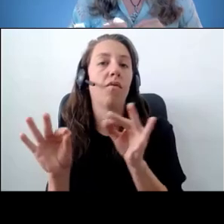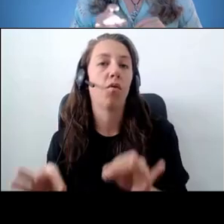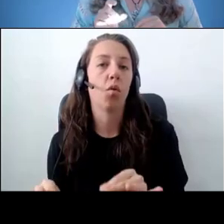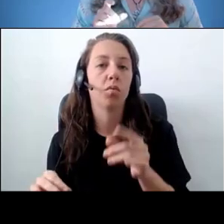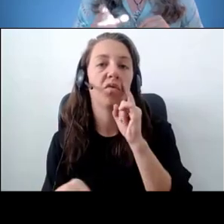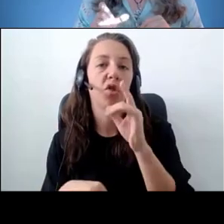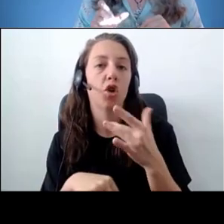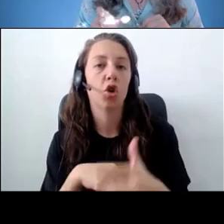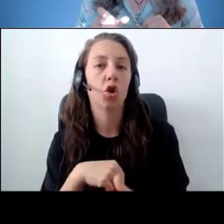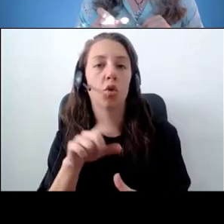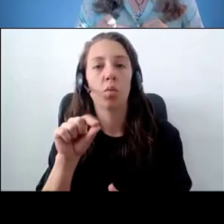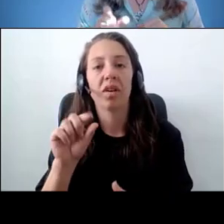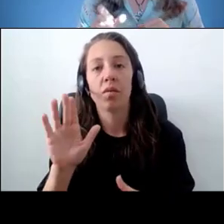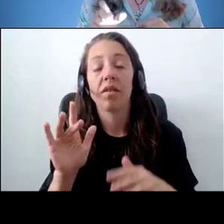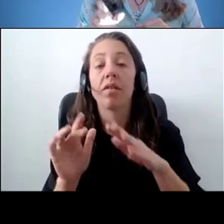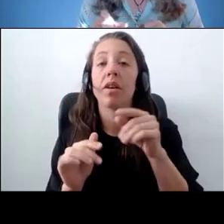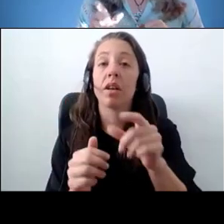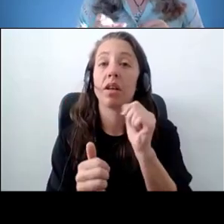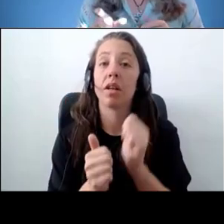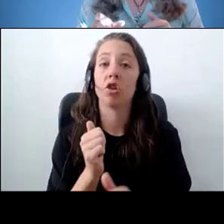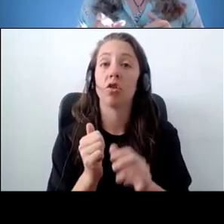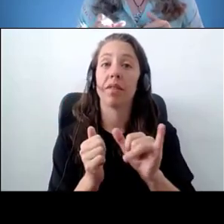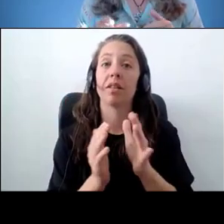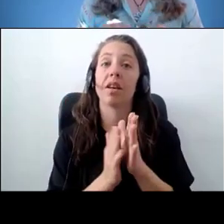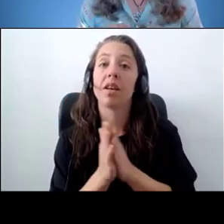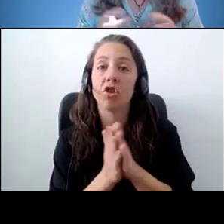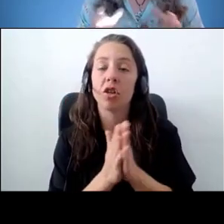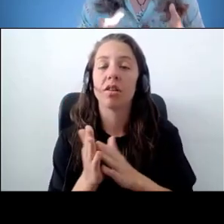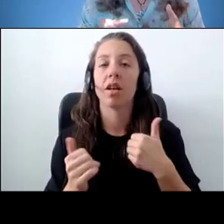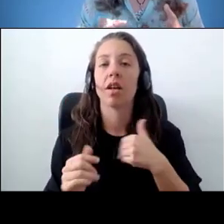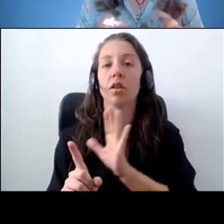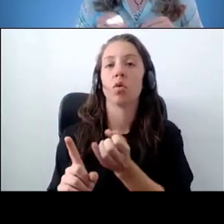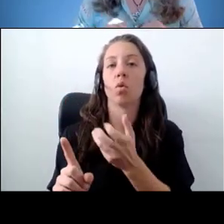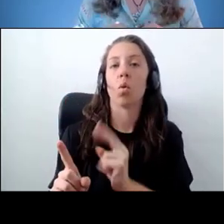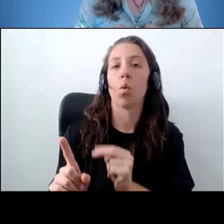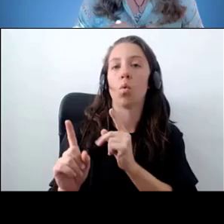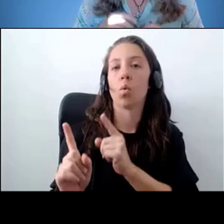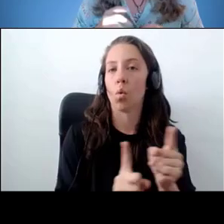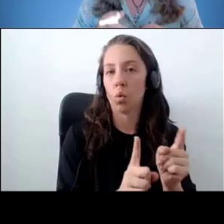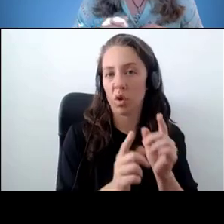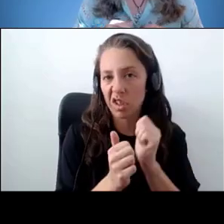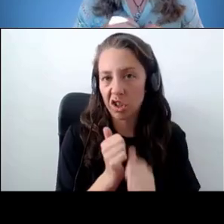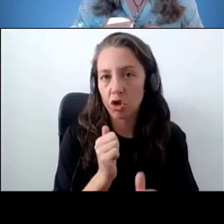And, you know, each of these initiatives has its own specific goals, but all are meant to simplify,